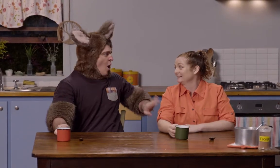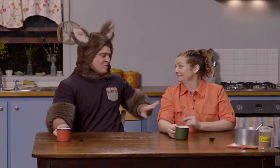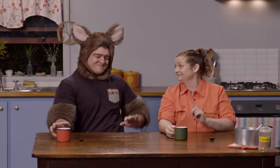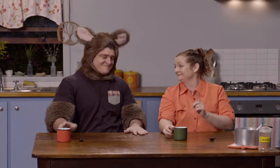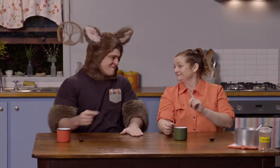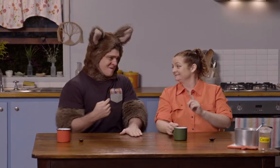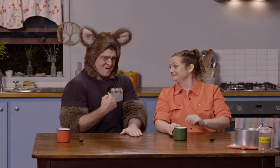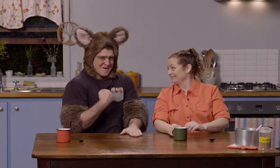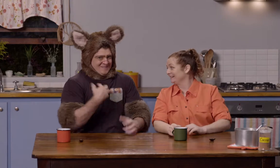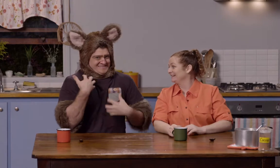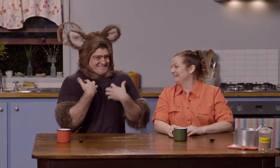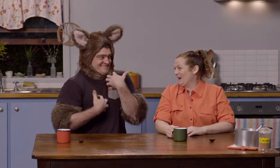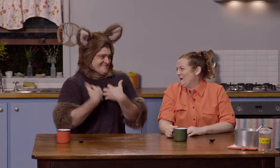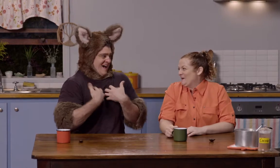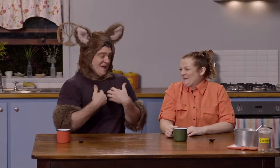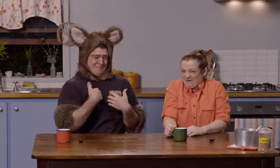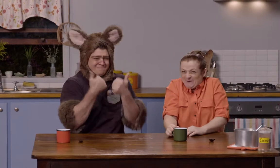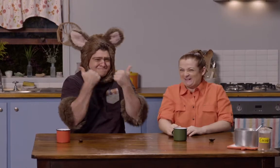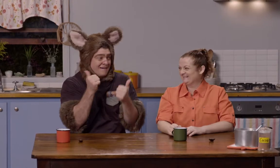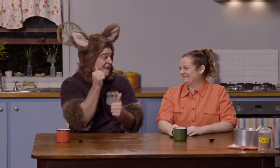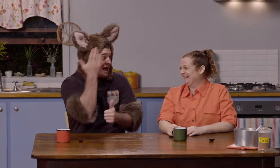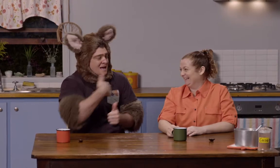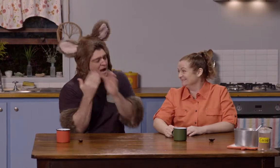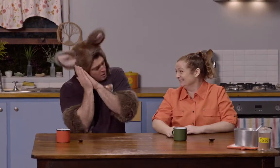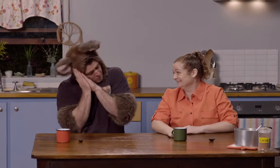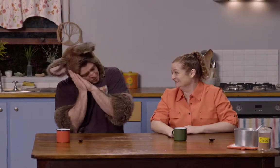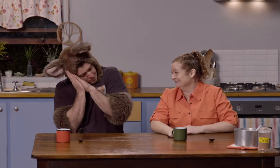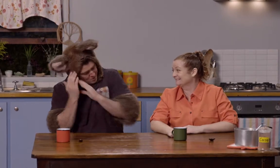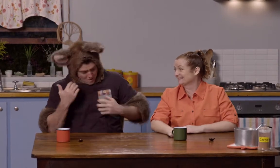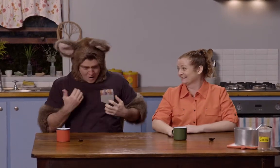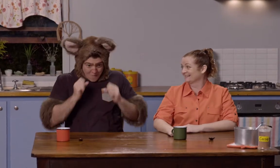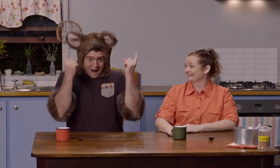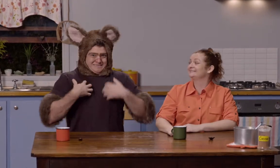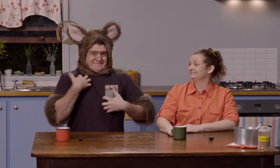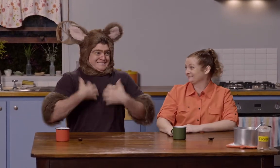Oh! Sally, I'm so excited. I had a very good sleep last night